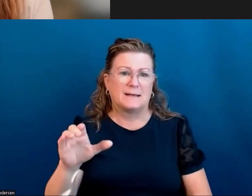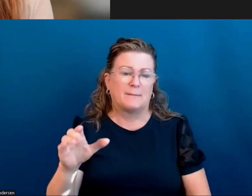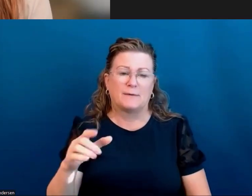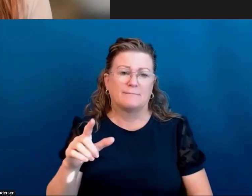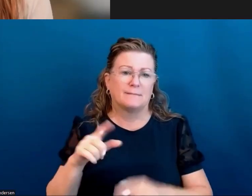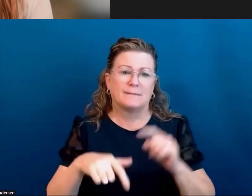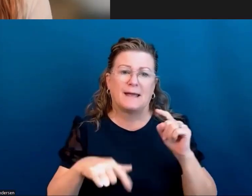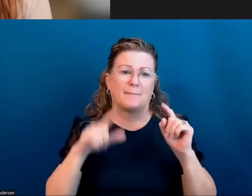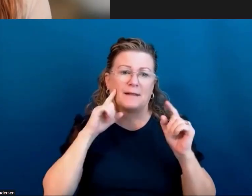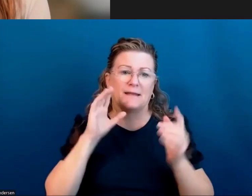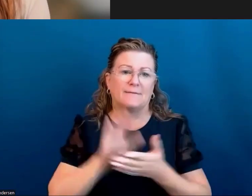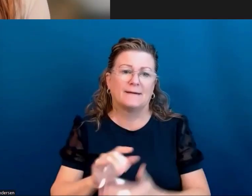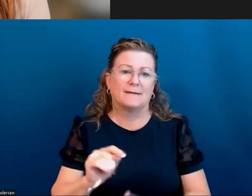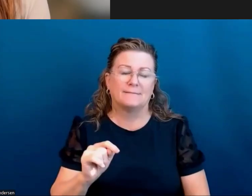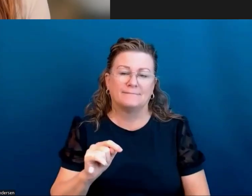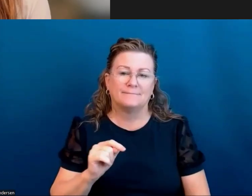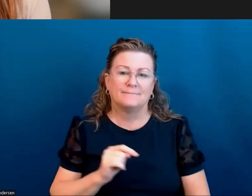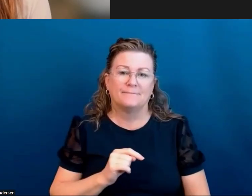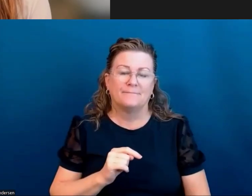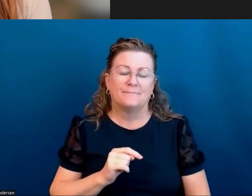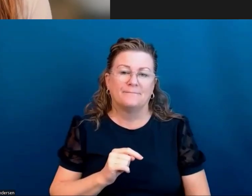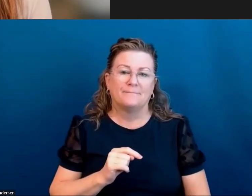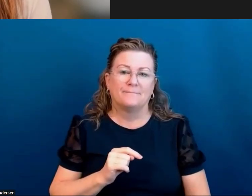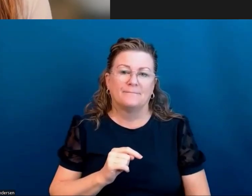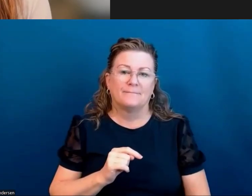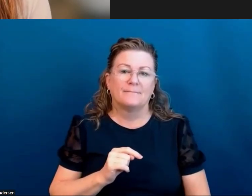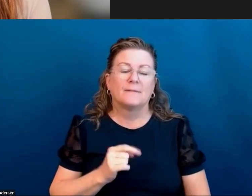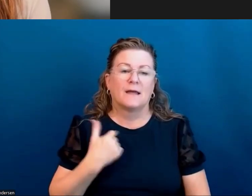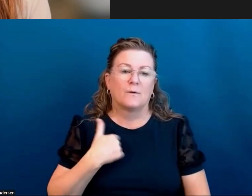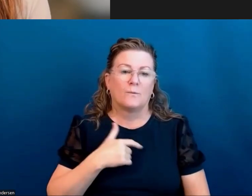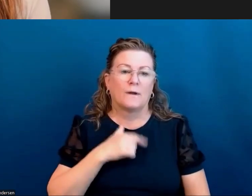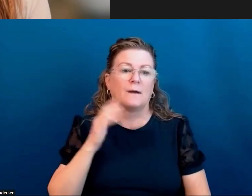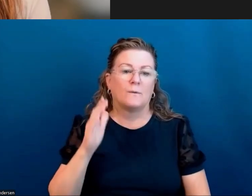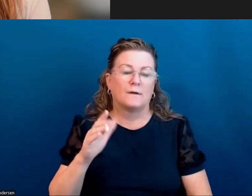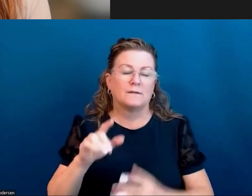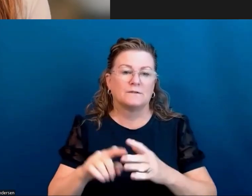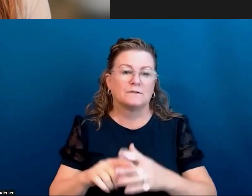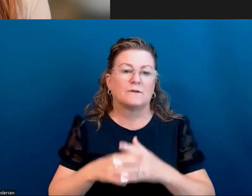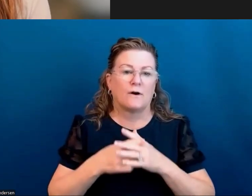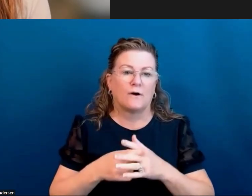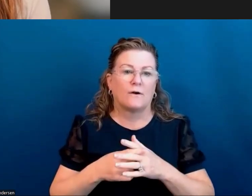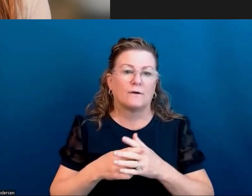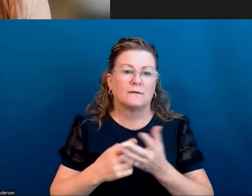believe it. And we will be starting talking about that